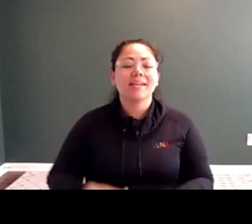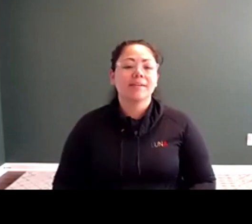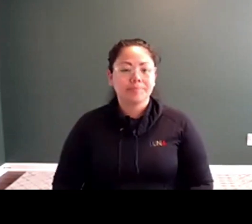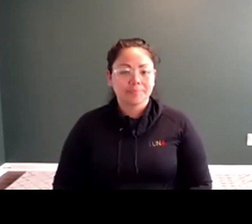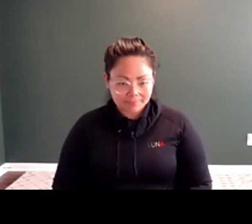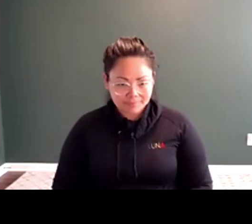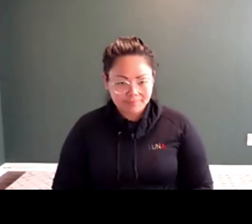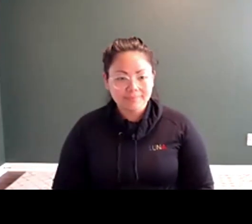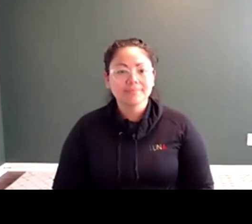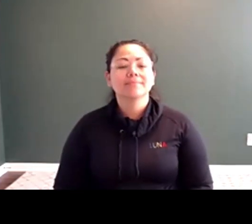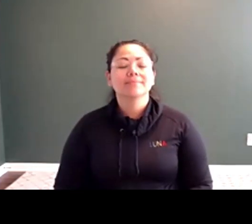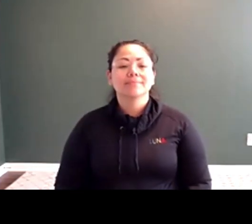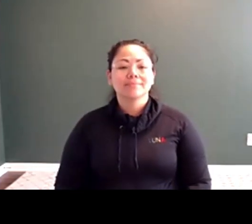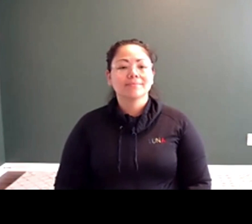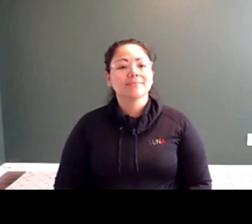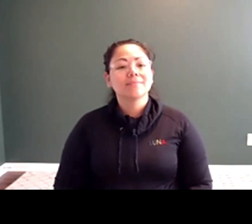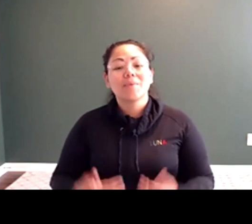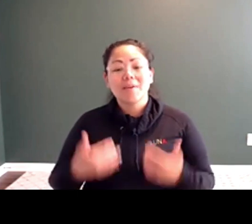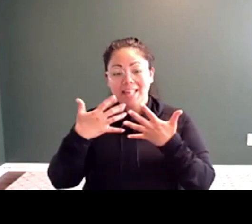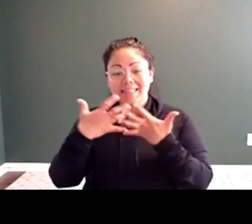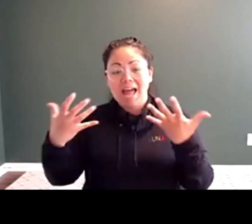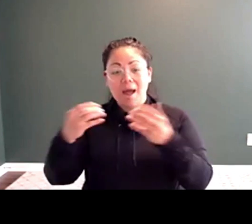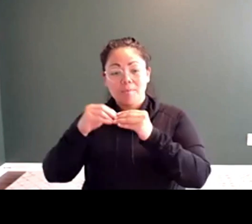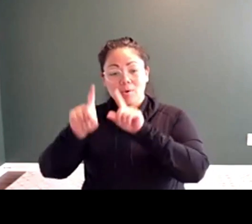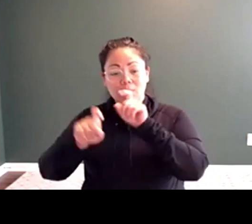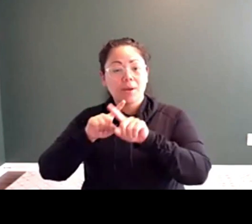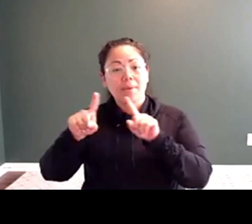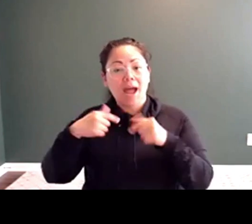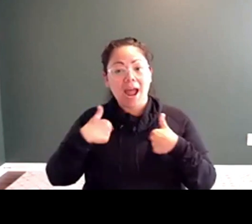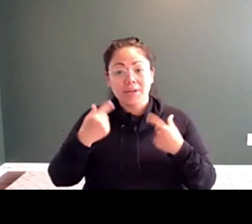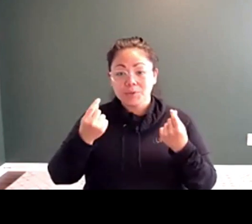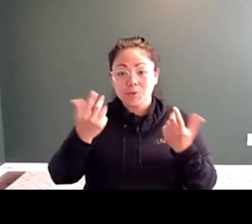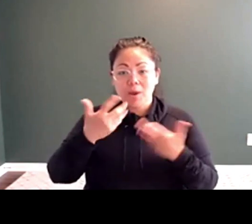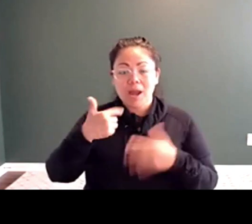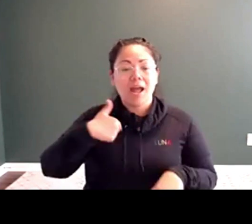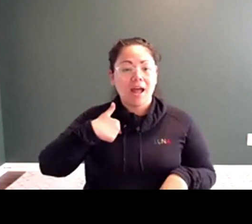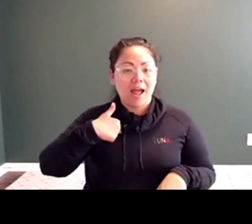So we have a ton more questions to get through, but what I'm going to do is I'm going to send out